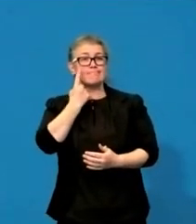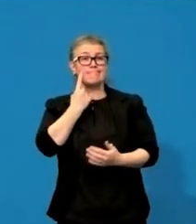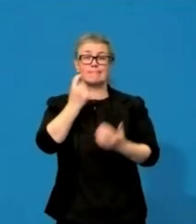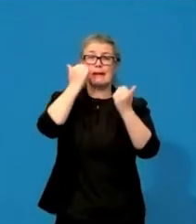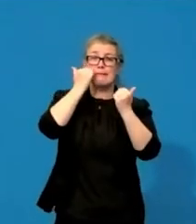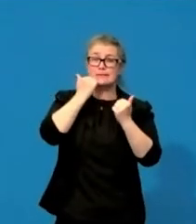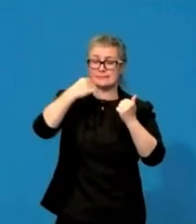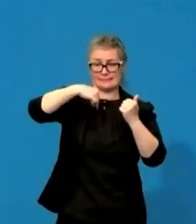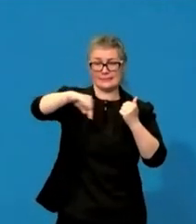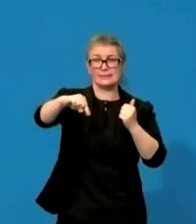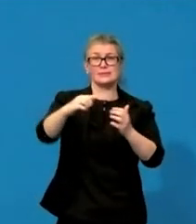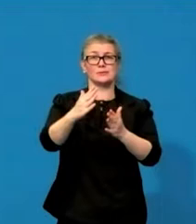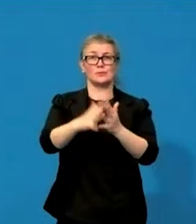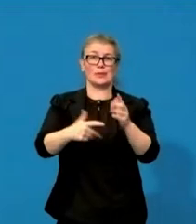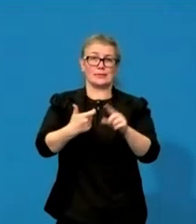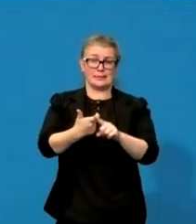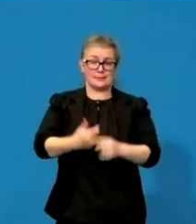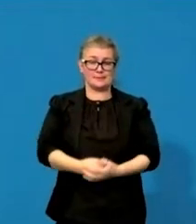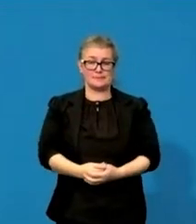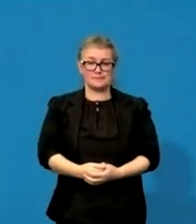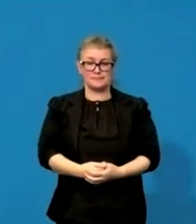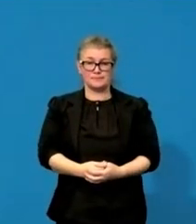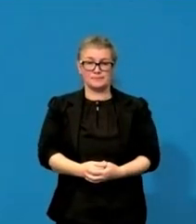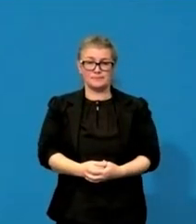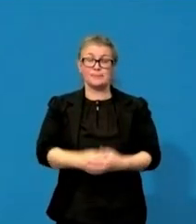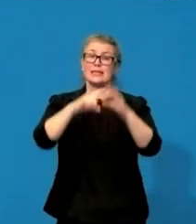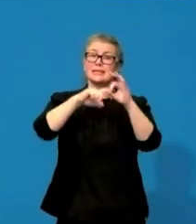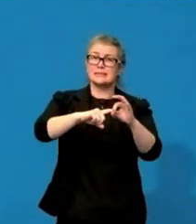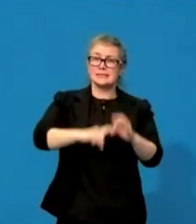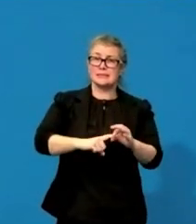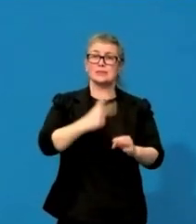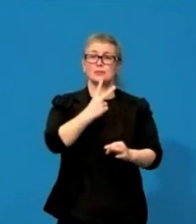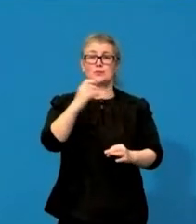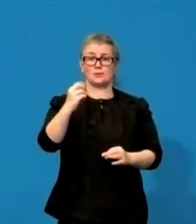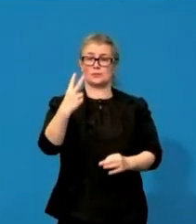The 2021 Census of Population and Housing conducted by the Australian Bureau of